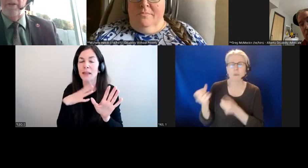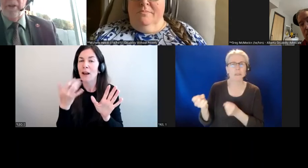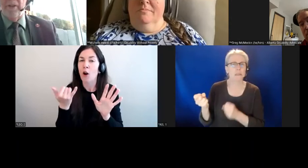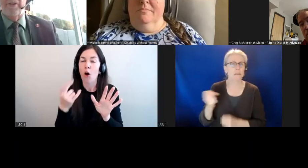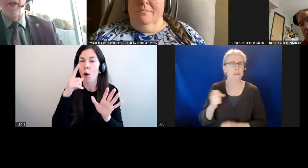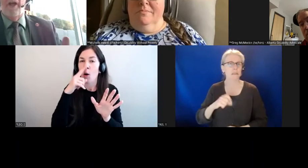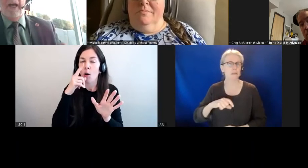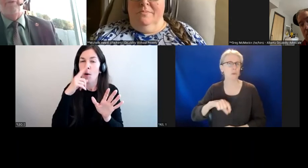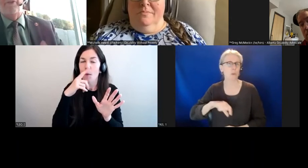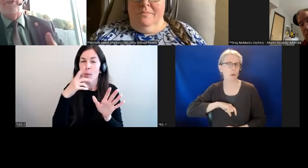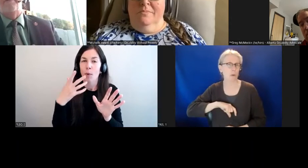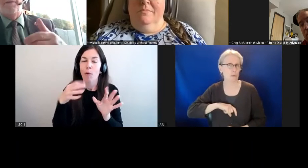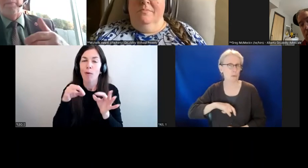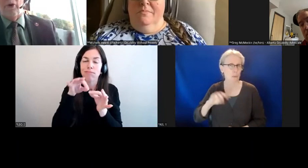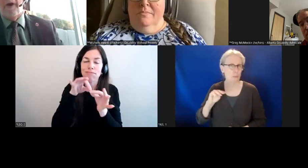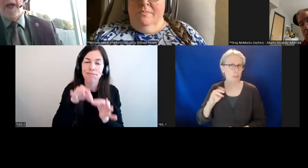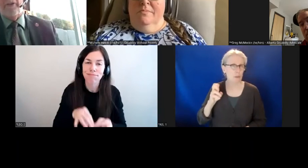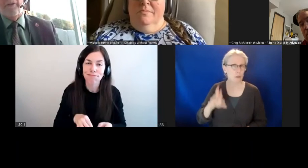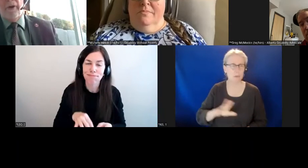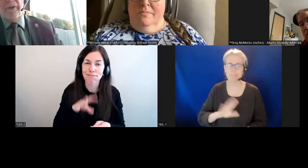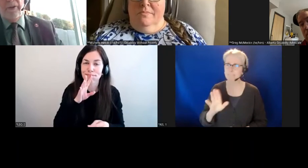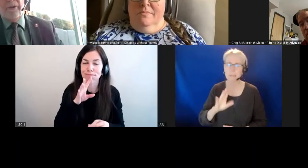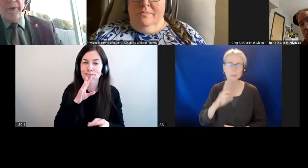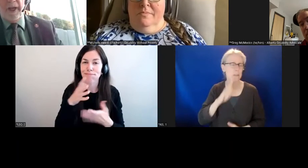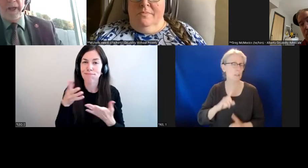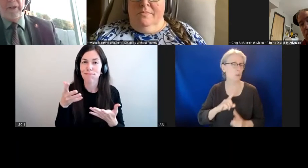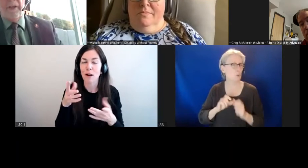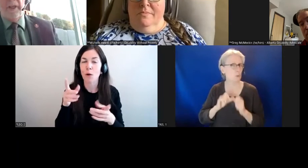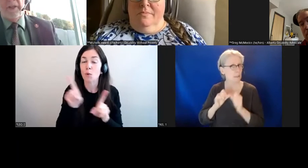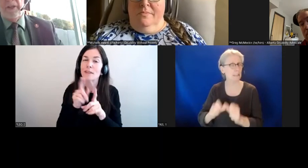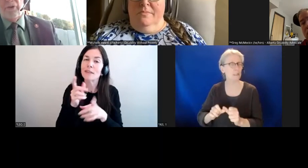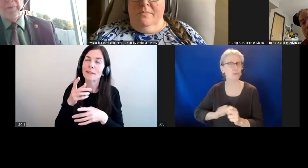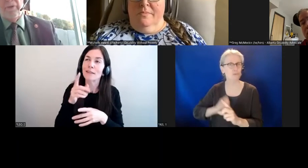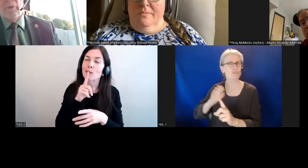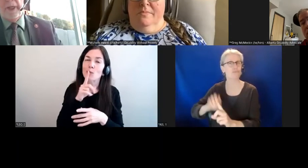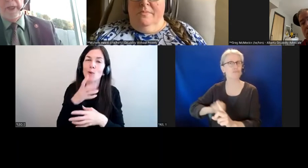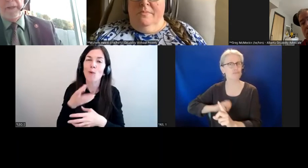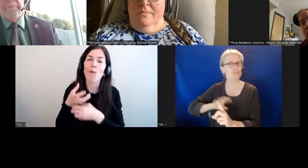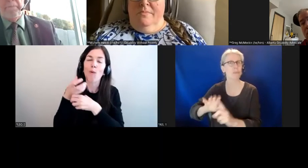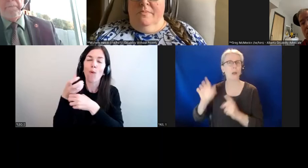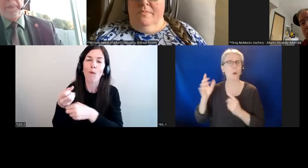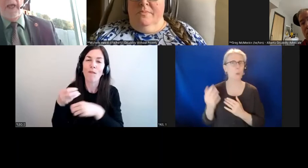WILL BRING TO THIS, I WOULD SAY BE PROACTIVE RATHER THAN REACTIVE IN TERMS OF WAITING.